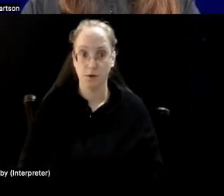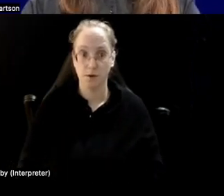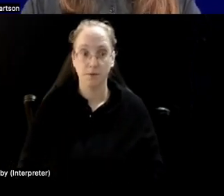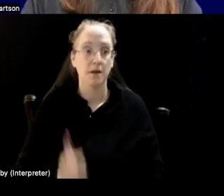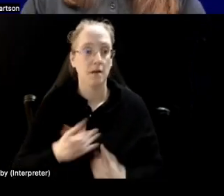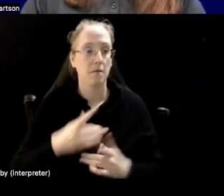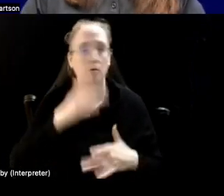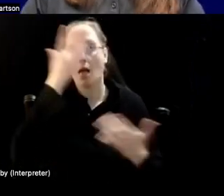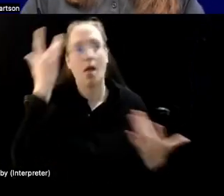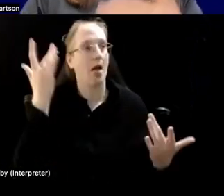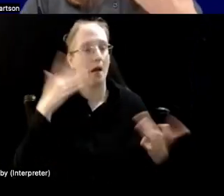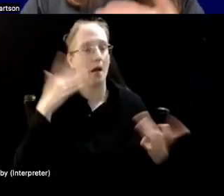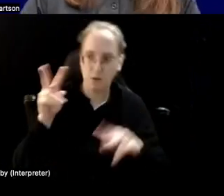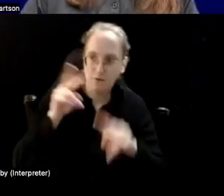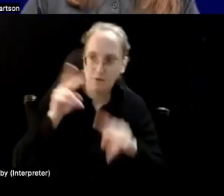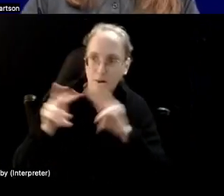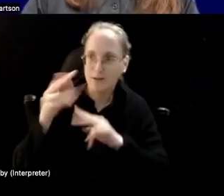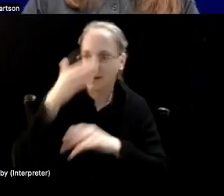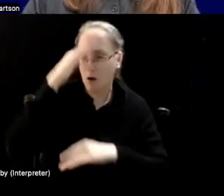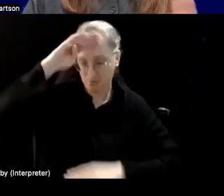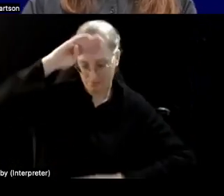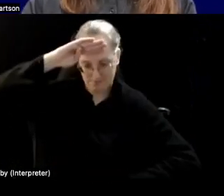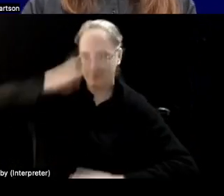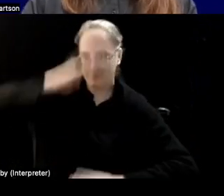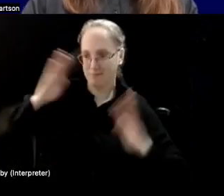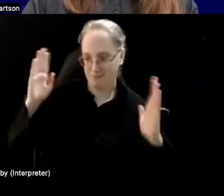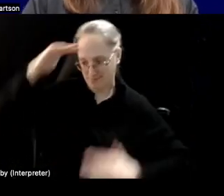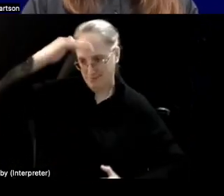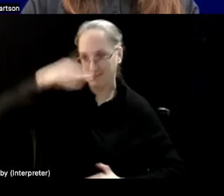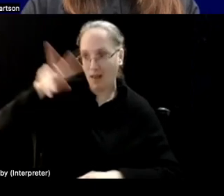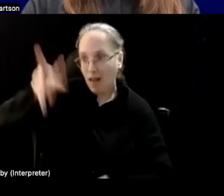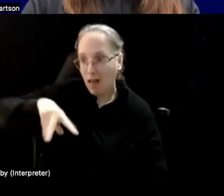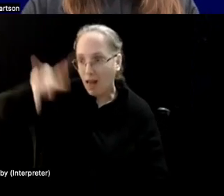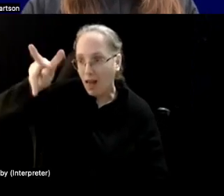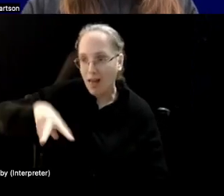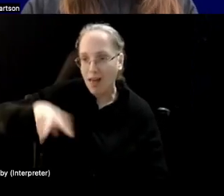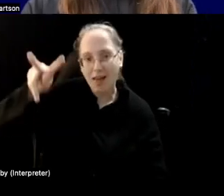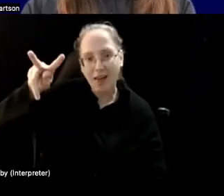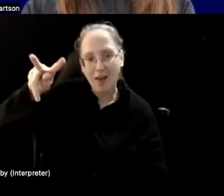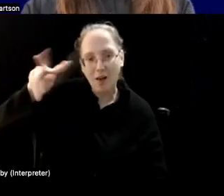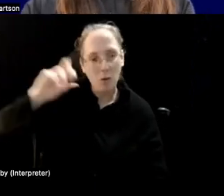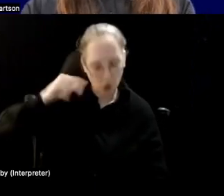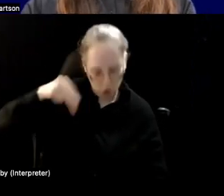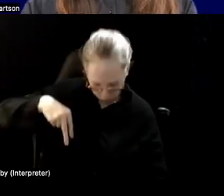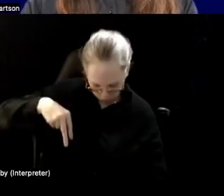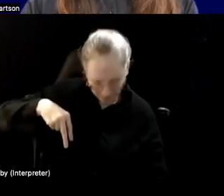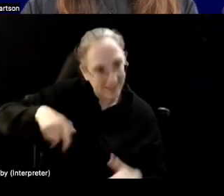intent on looking at the upper half of the body that we miss what the feet and legs are doing,